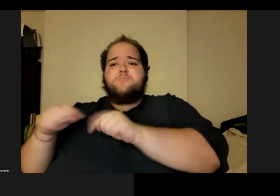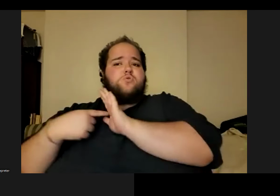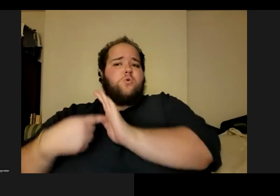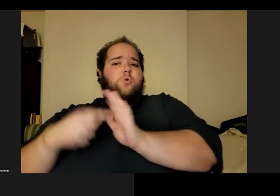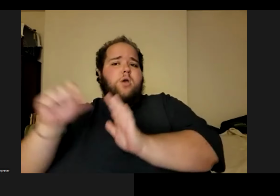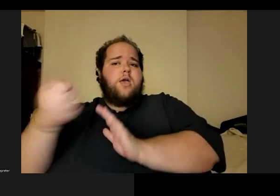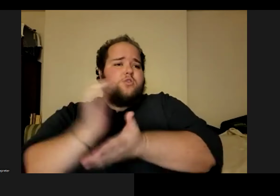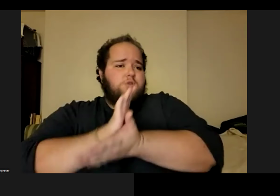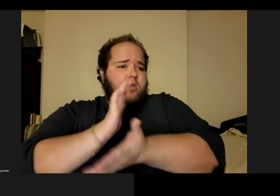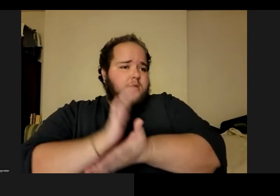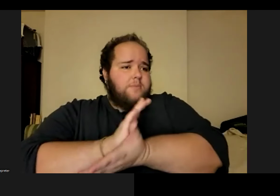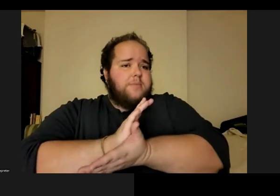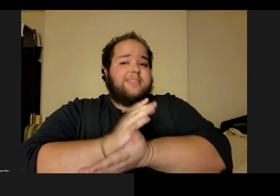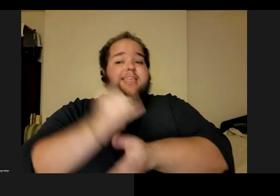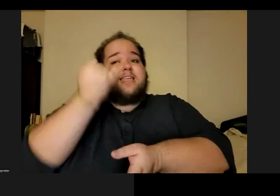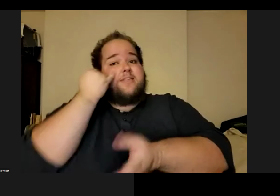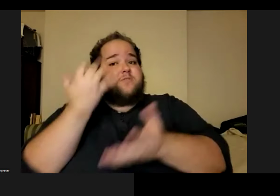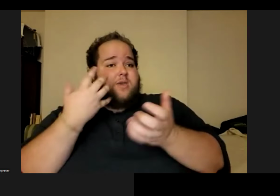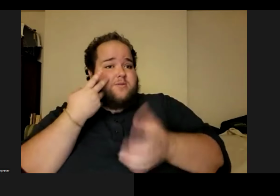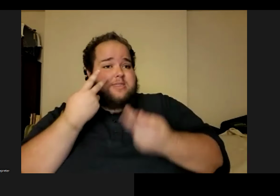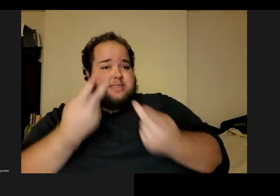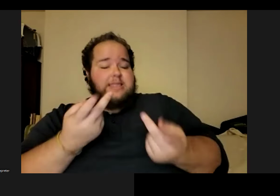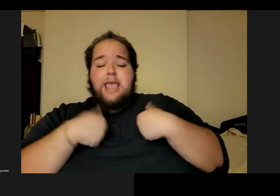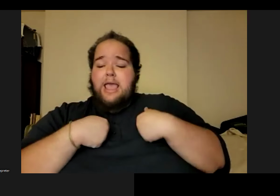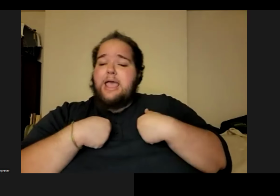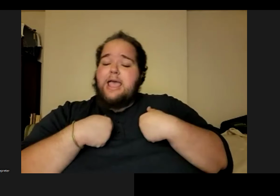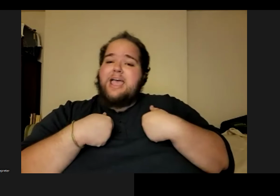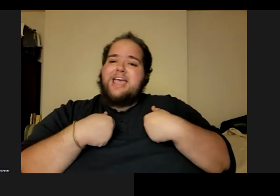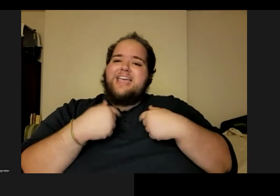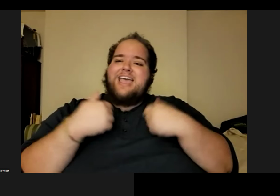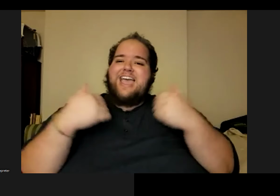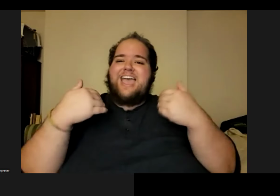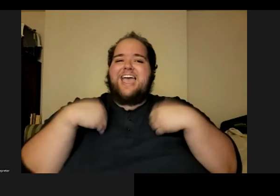If you'd like to see, I do have a, I call it a multi bio